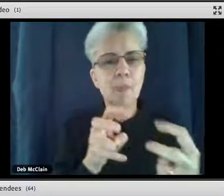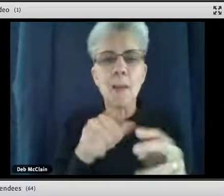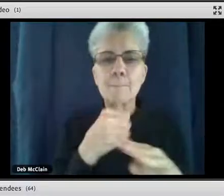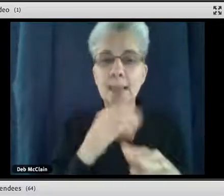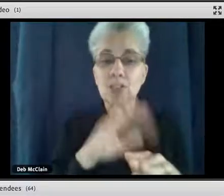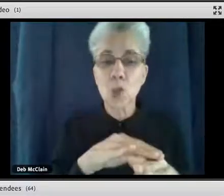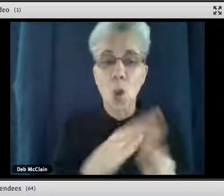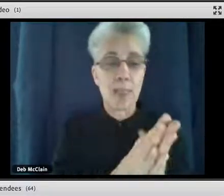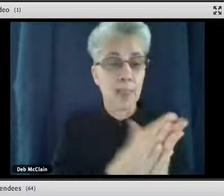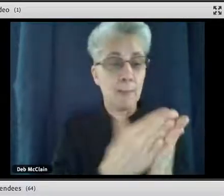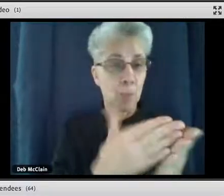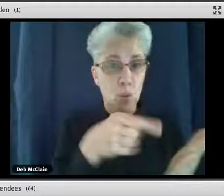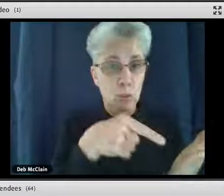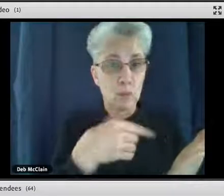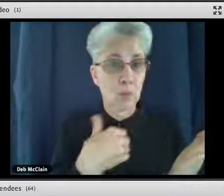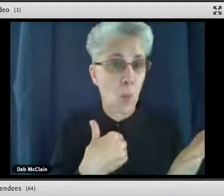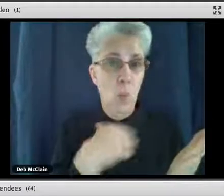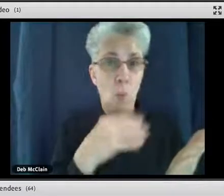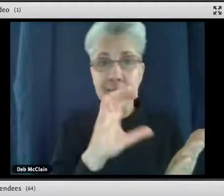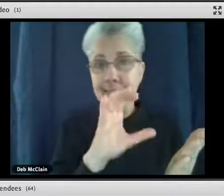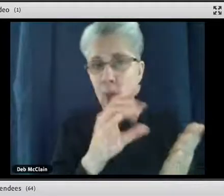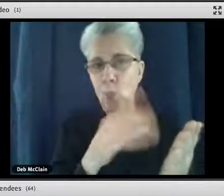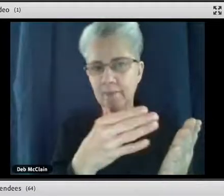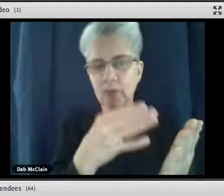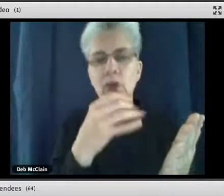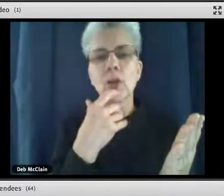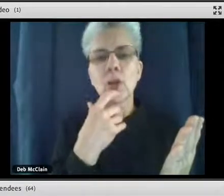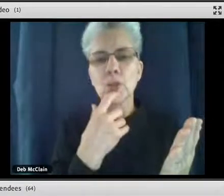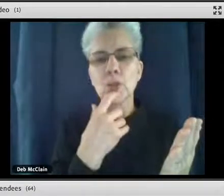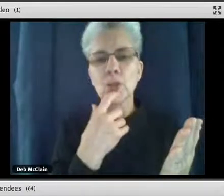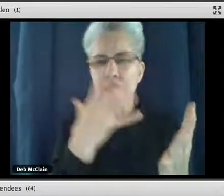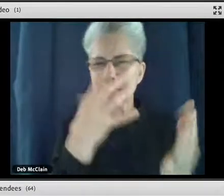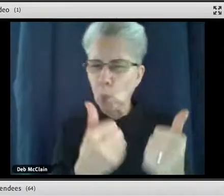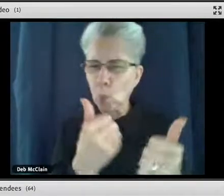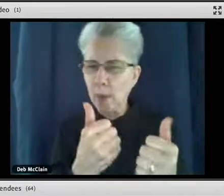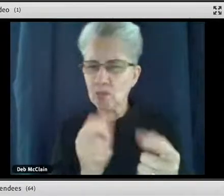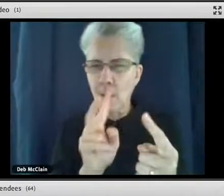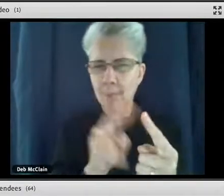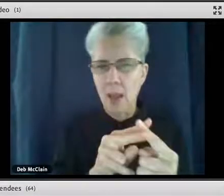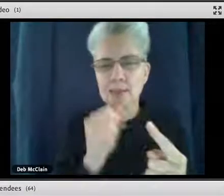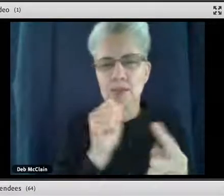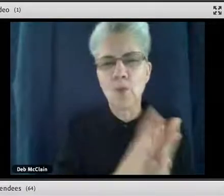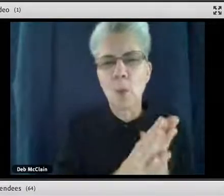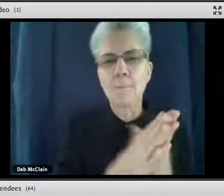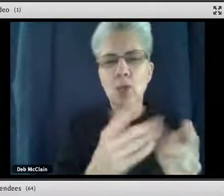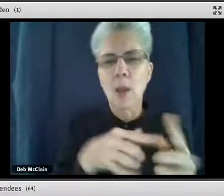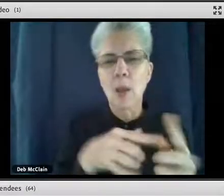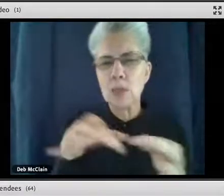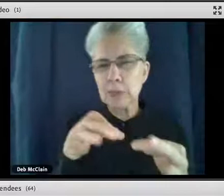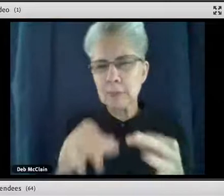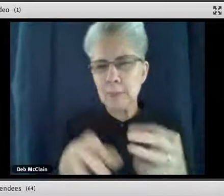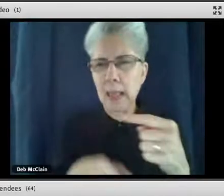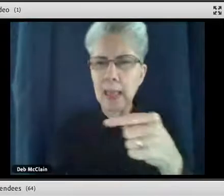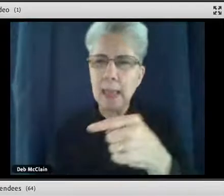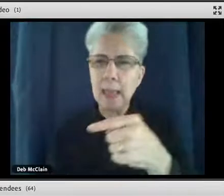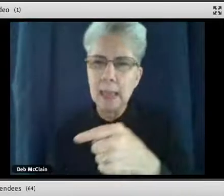Based upon the item that you have in hand, you determine what applies. This is just for books. But I wanted to point out here,